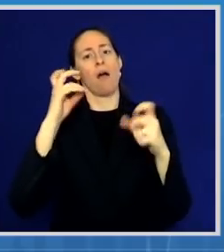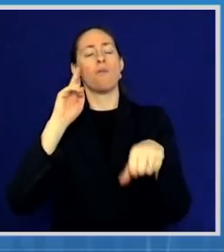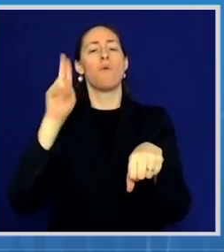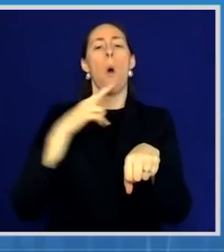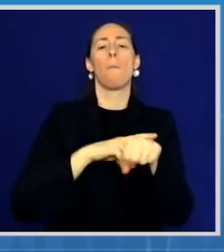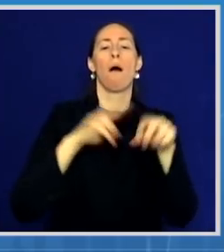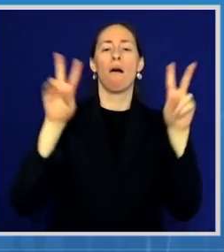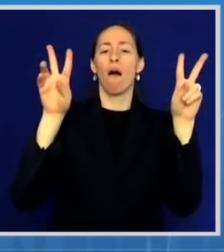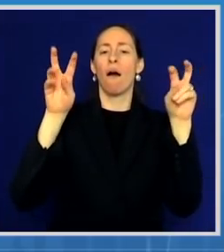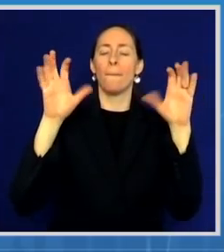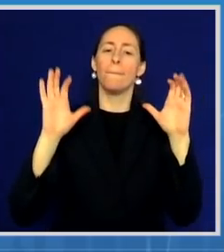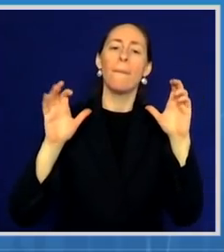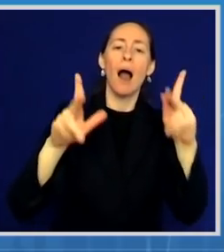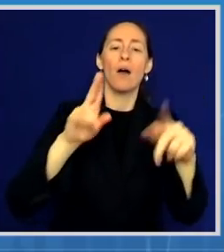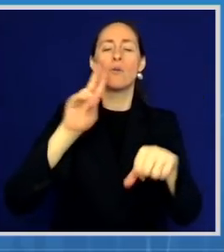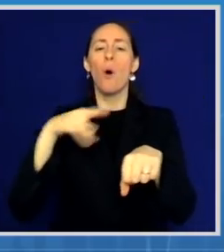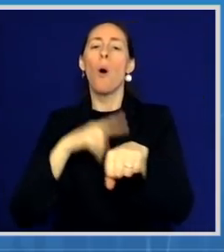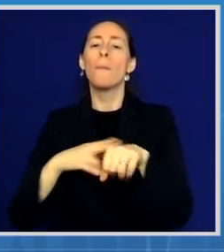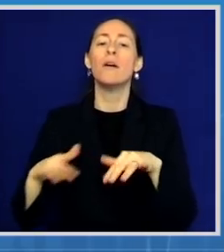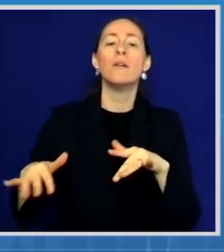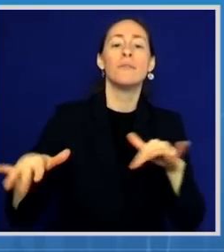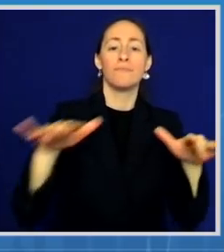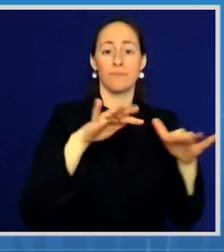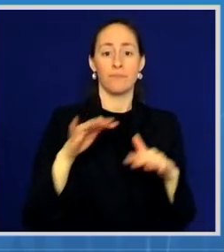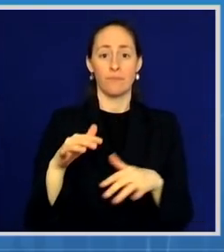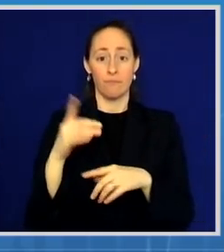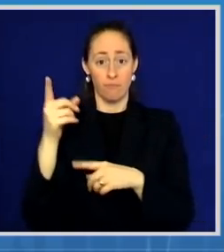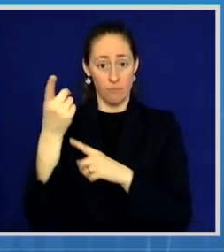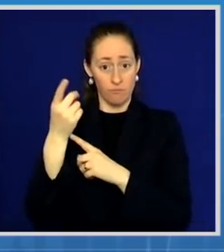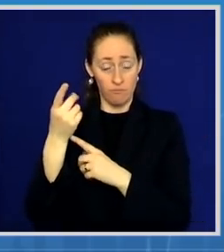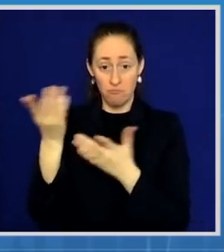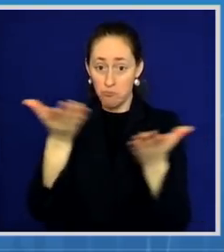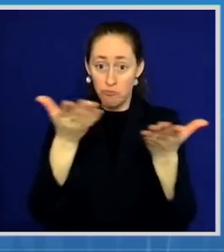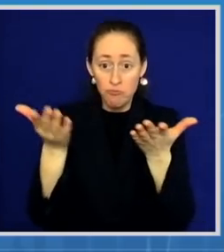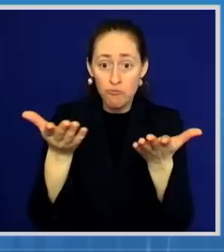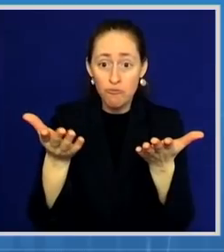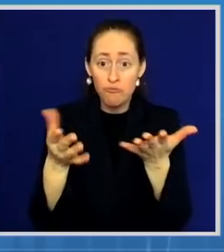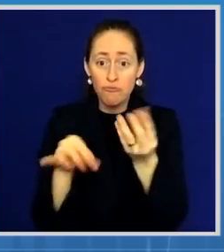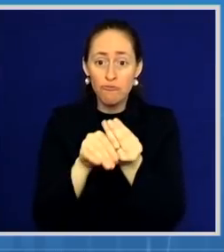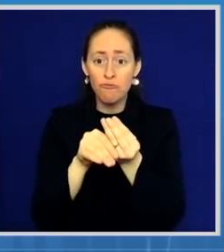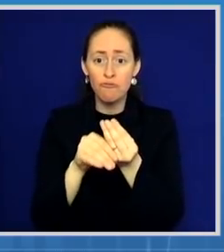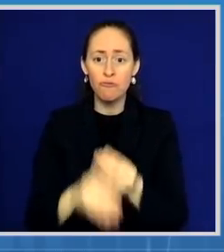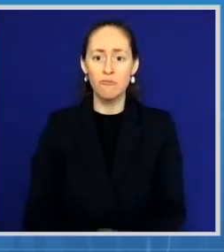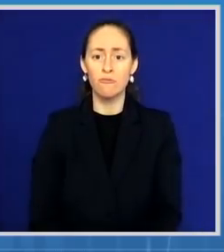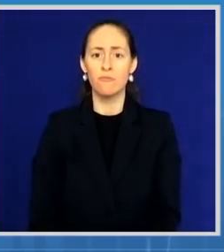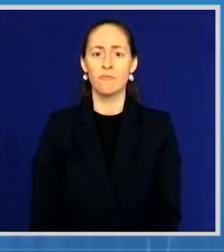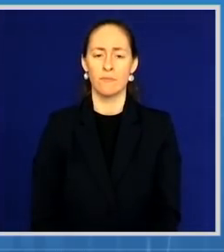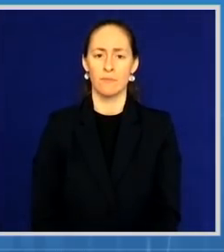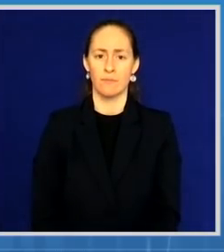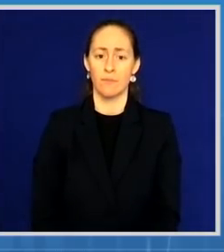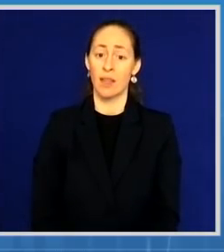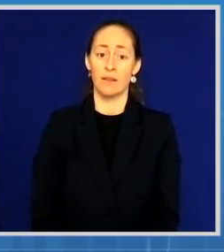Dr. Walensky or Dr. Fauci, anything to add here? Dr. Walensky: I don't have that much to add. I will just say that we were focused